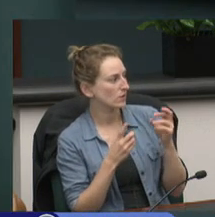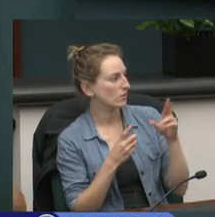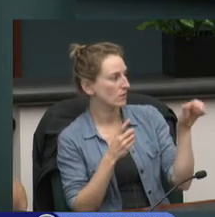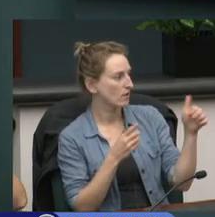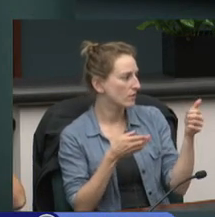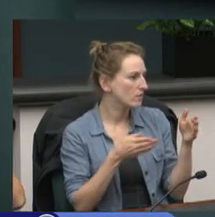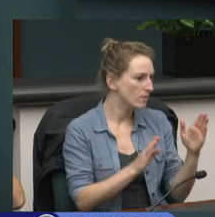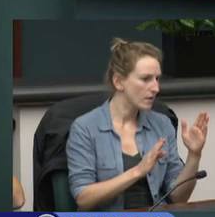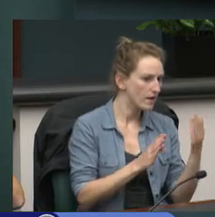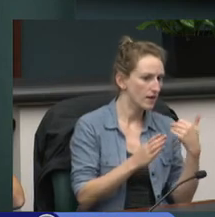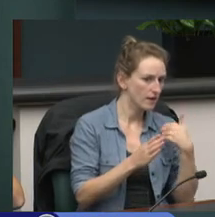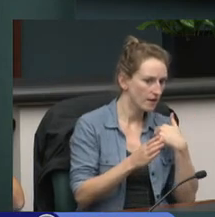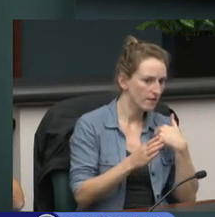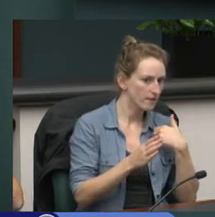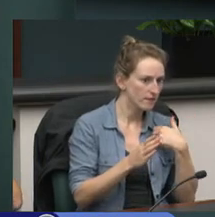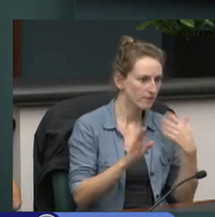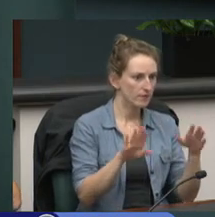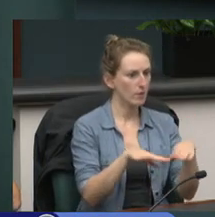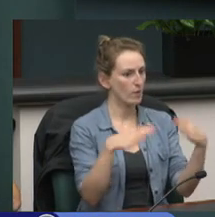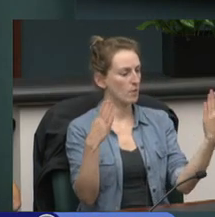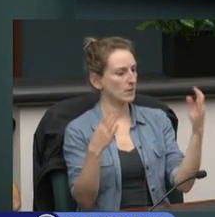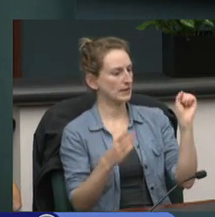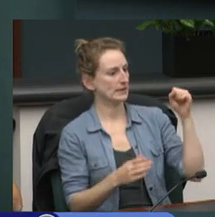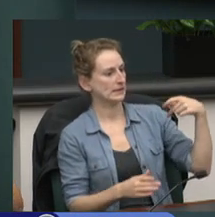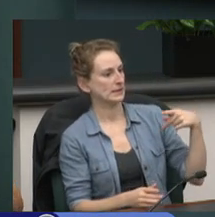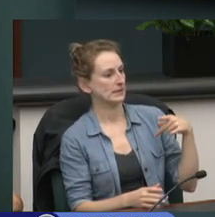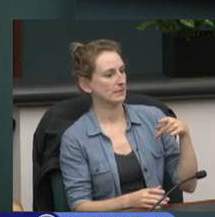in the subdivision